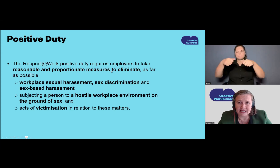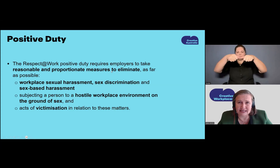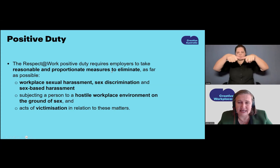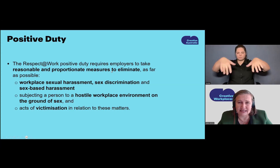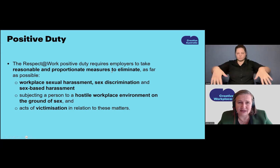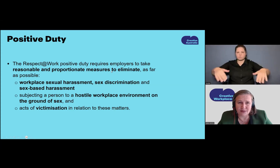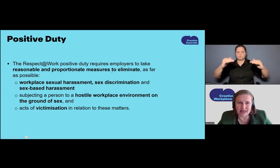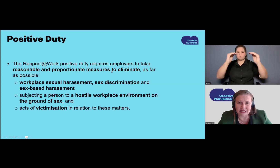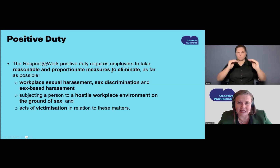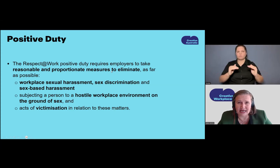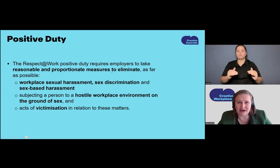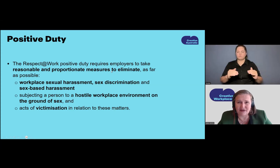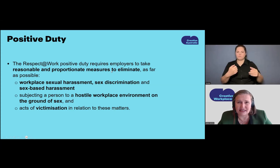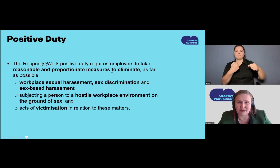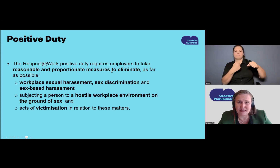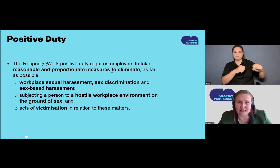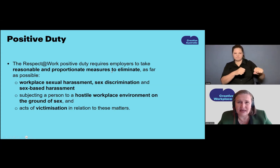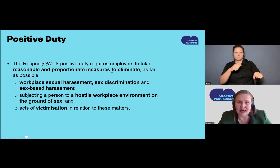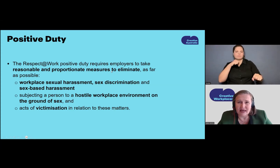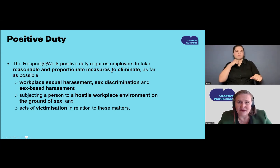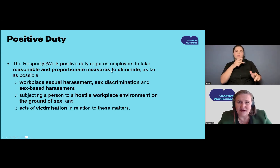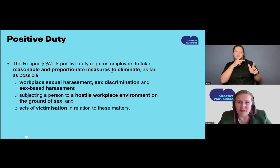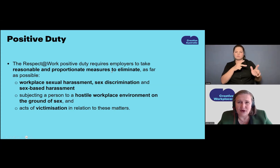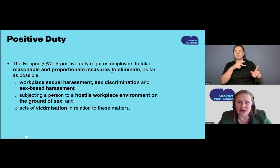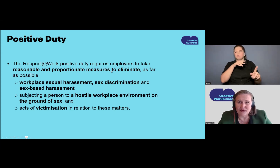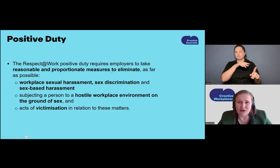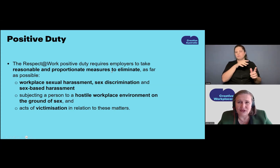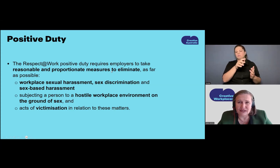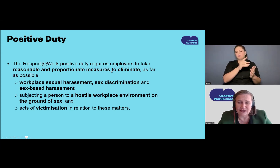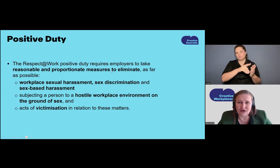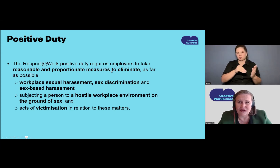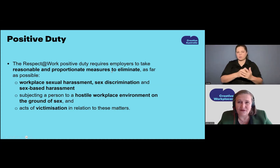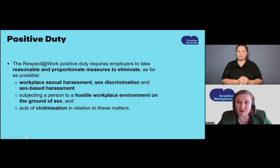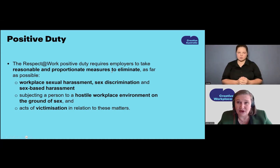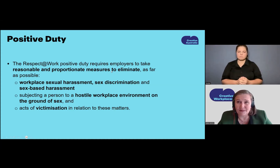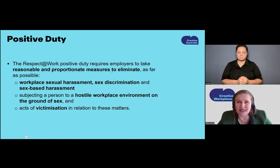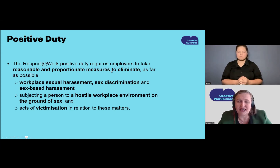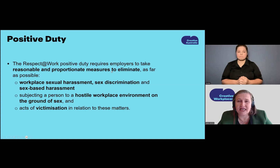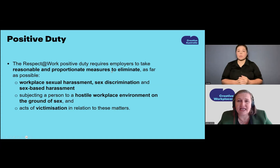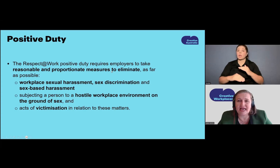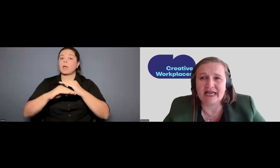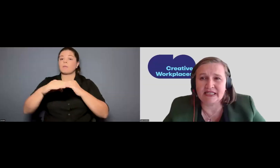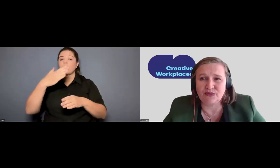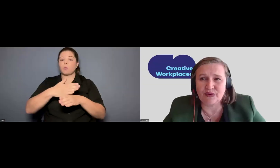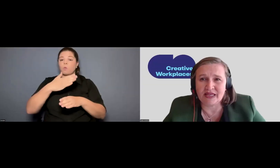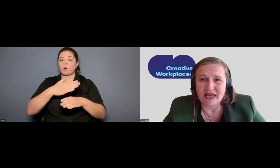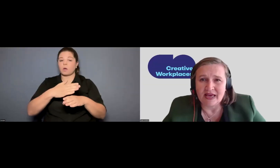against sex discrimination and harassment. The Fair Work Commission can now deal with